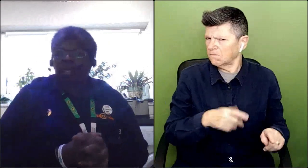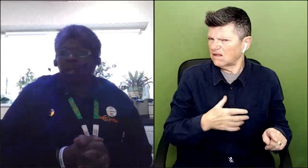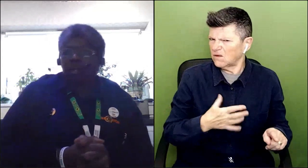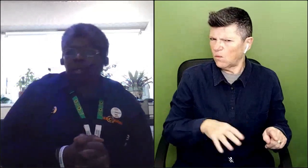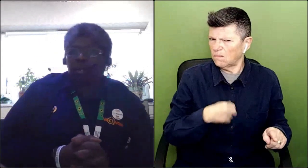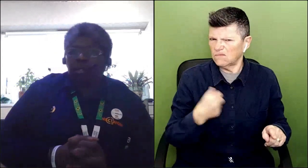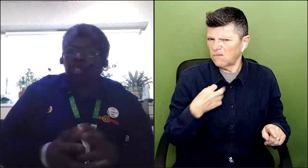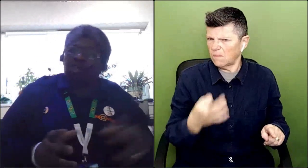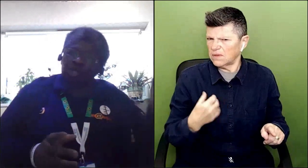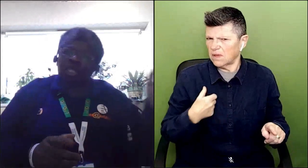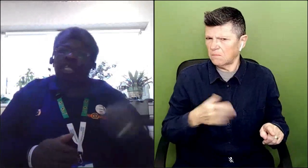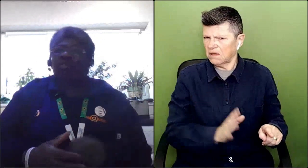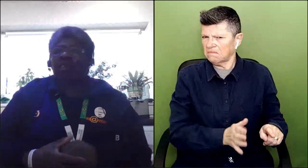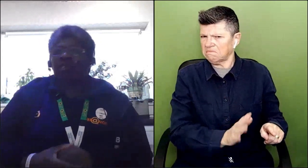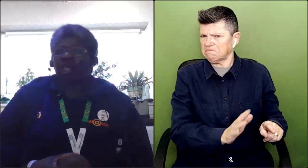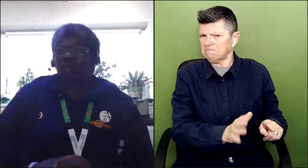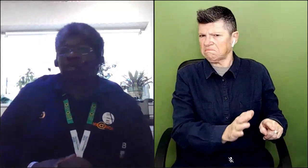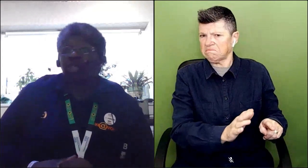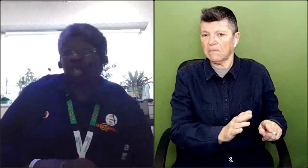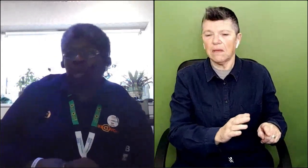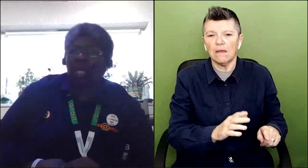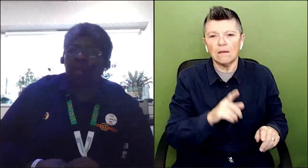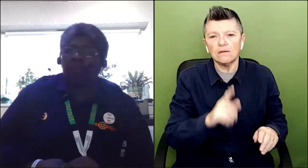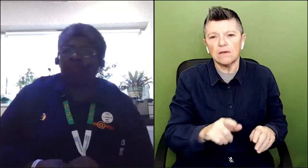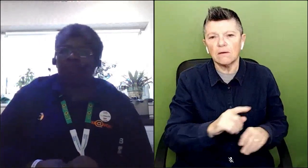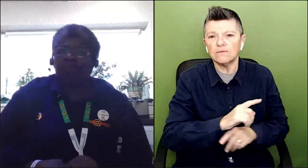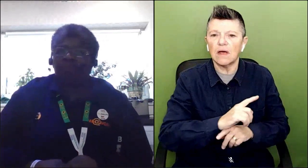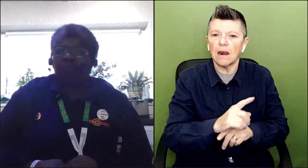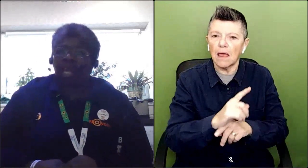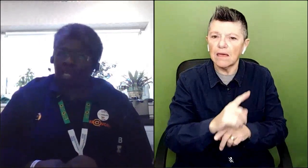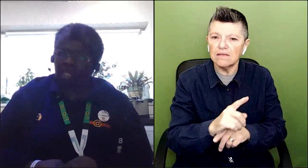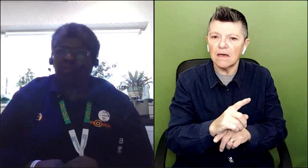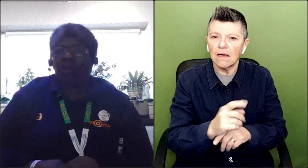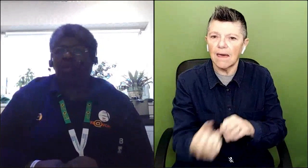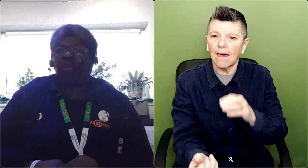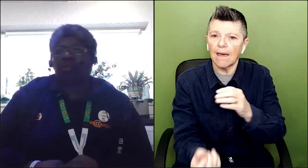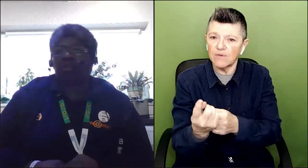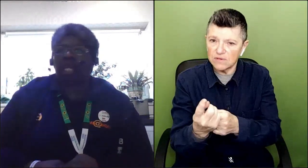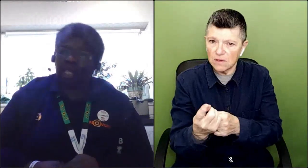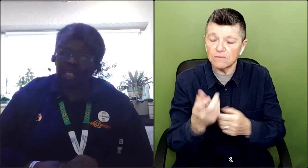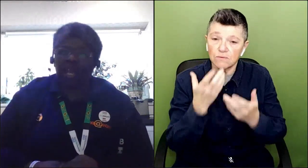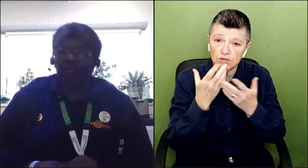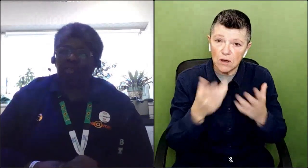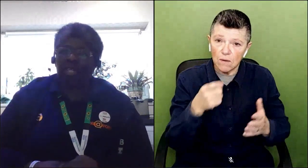me, so there was a later episode of showing him getting despondent, getting down thinking